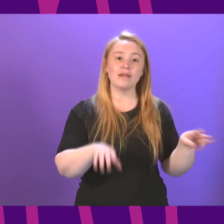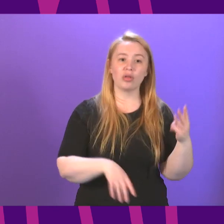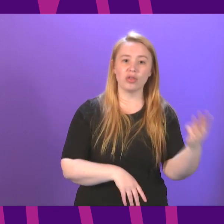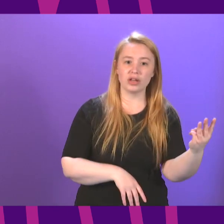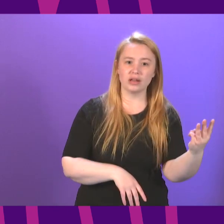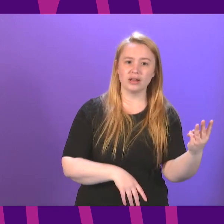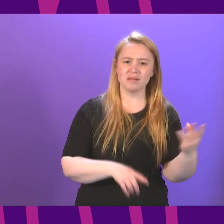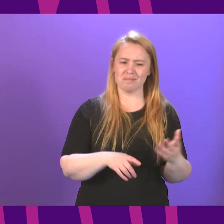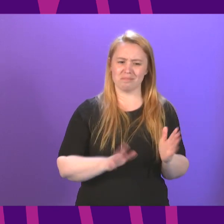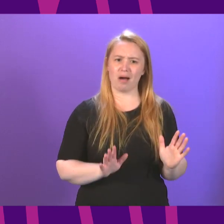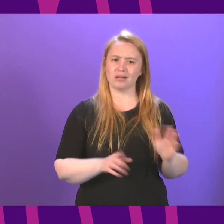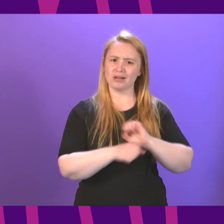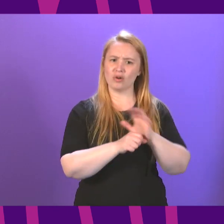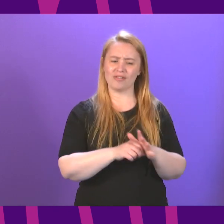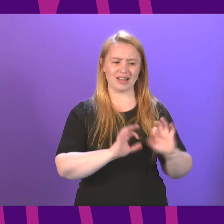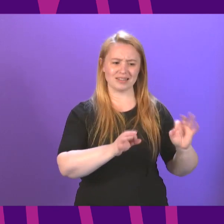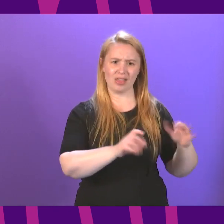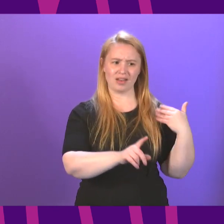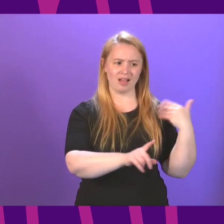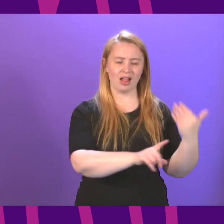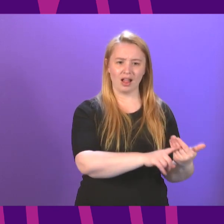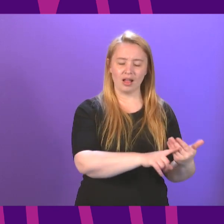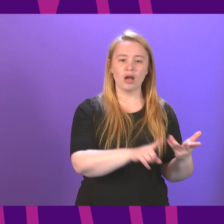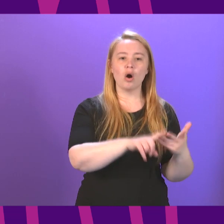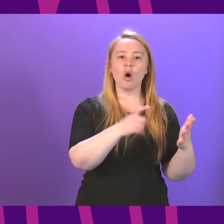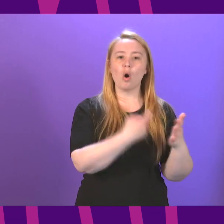or of moving to level 2, with tighter restrictions on travel into and out of the islands.